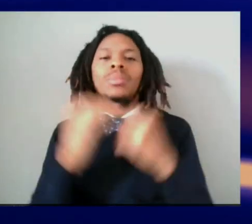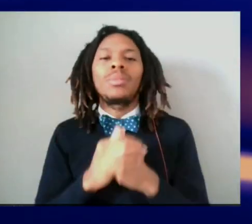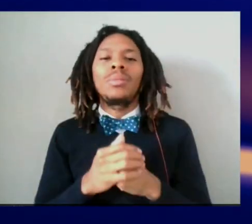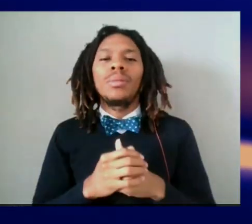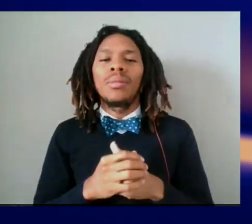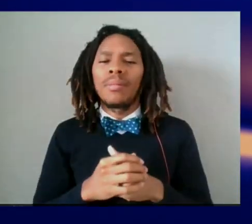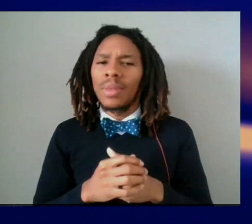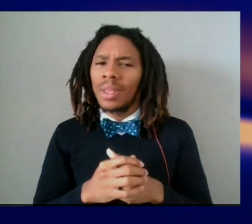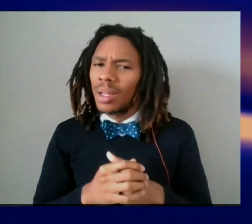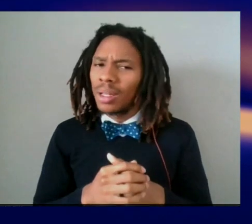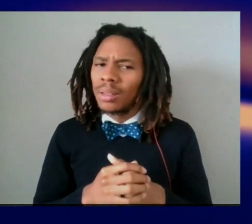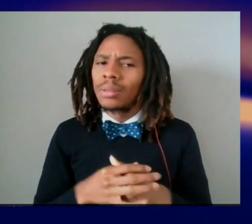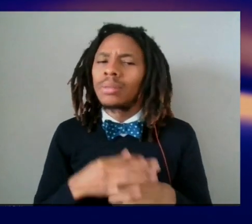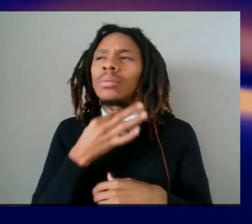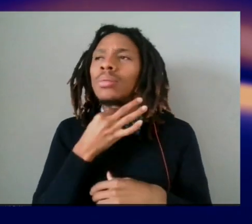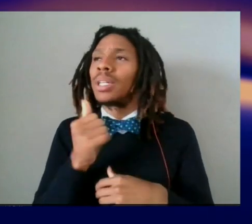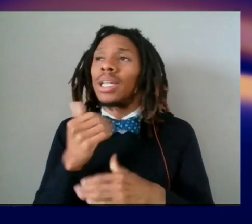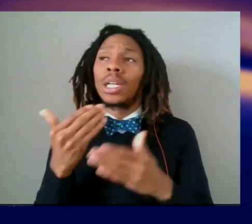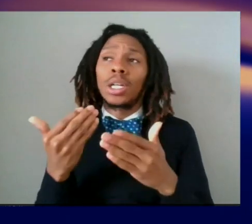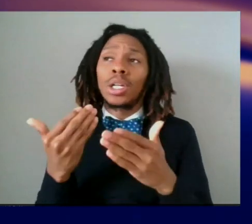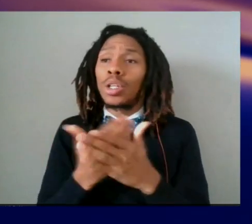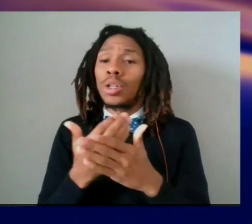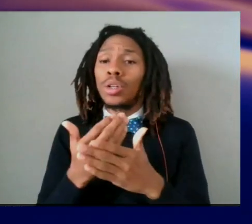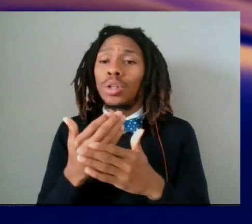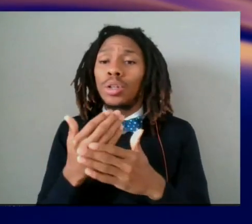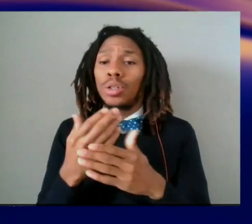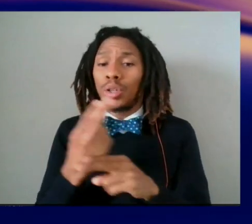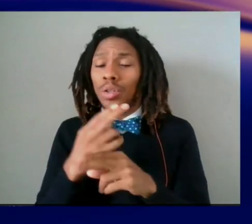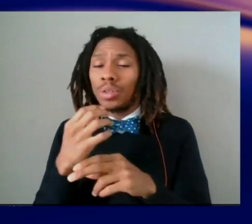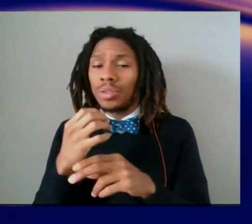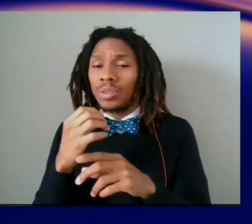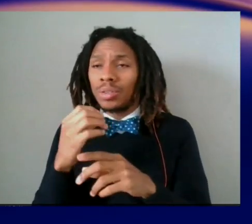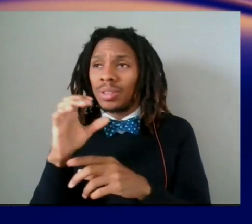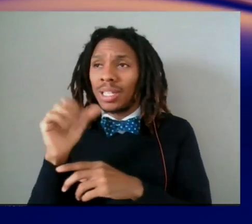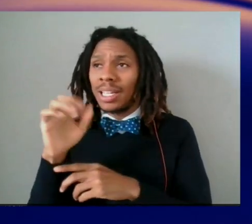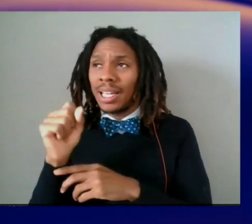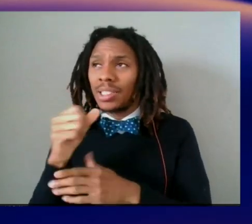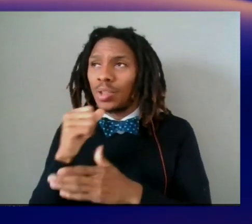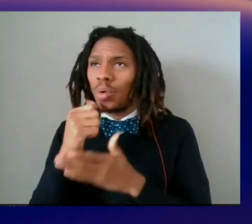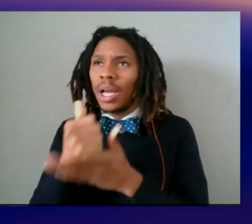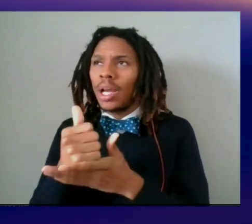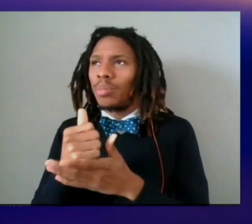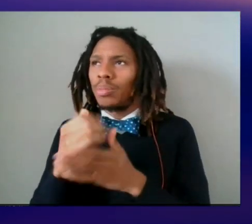Are there any new use cases that these connectors are gonna help customers solve that we have now? Absolutely.